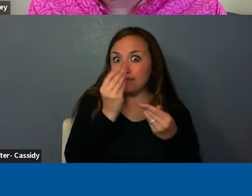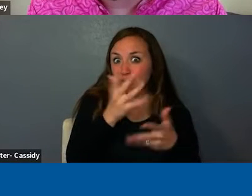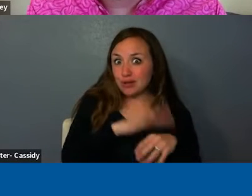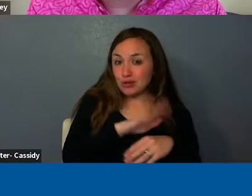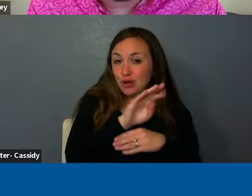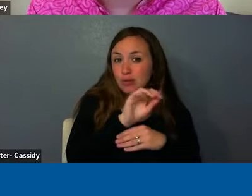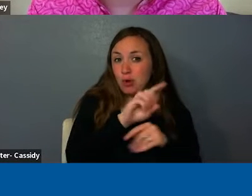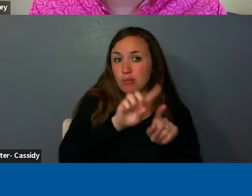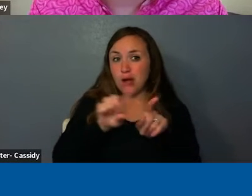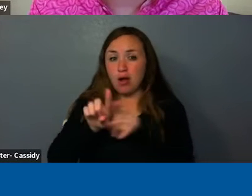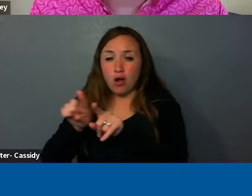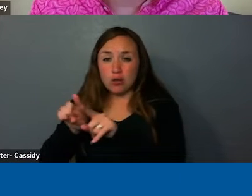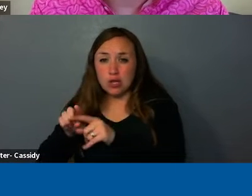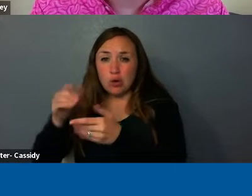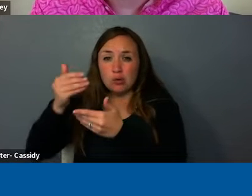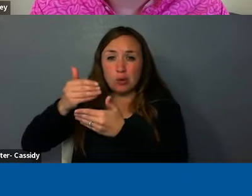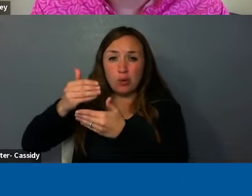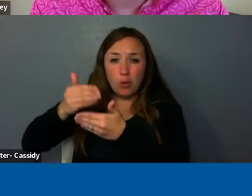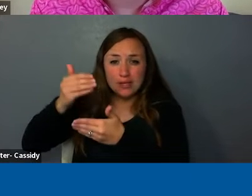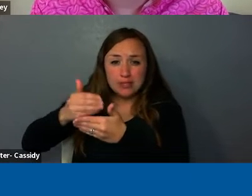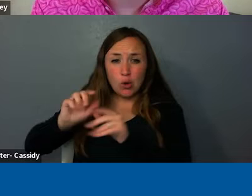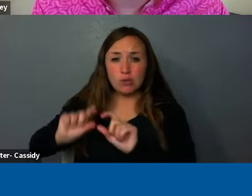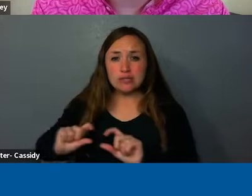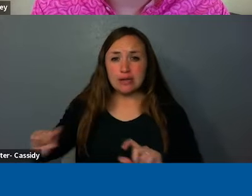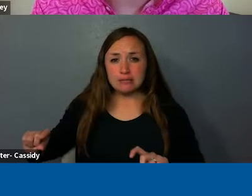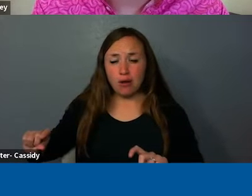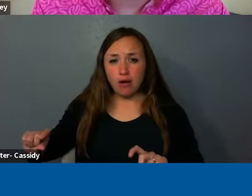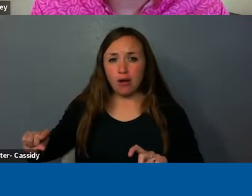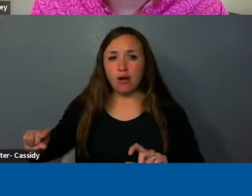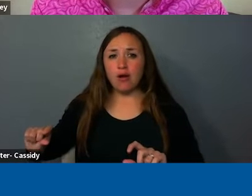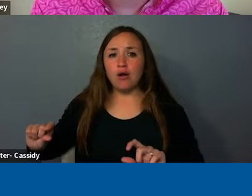the Windows taskbar, folder views, other applications